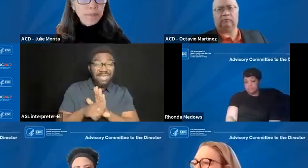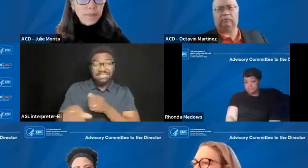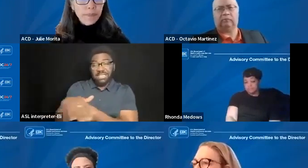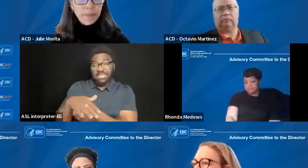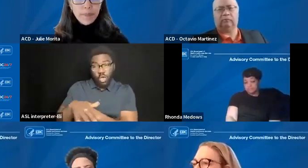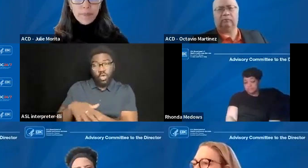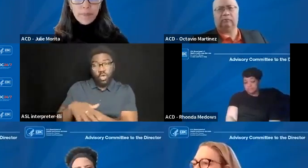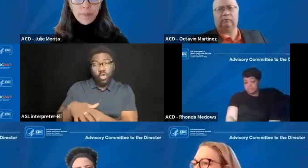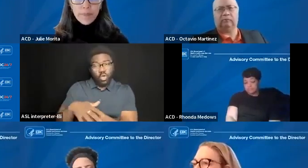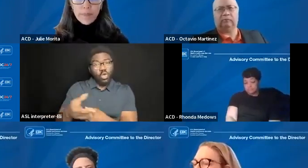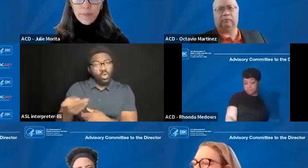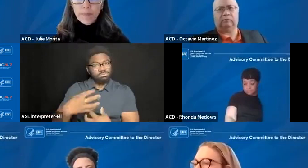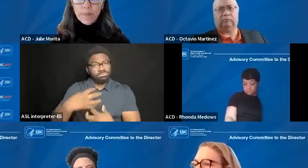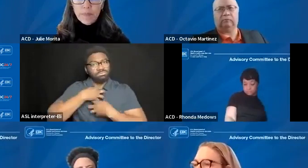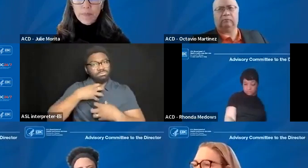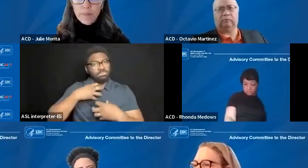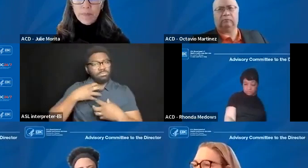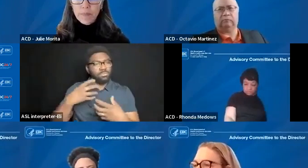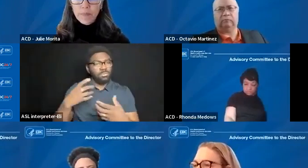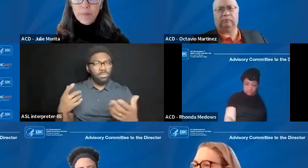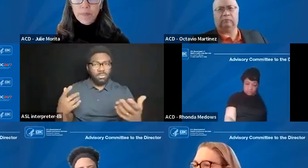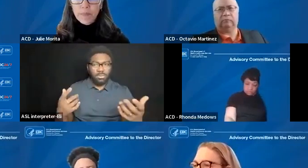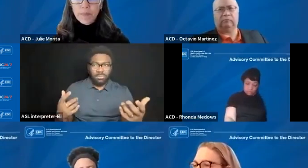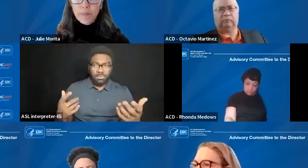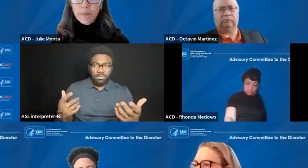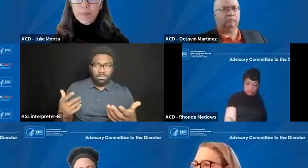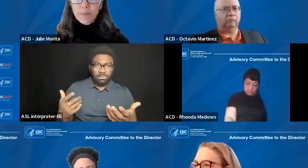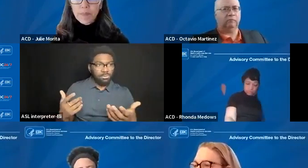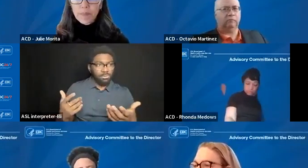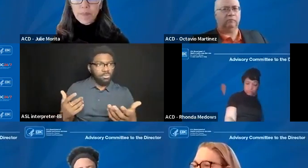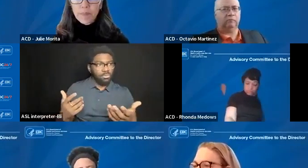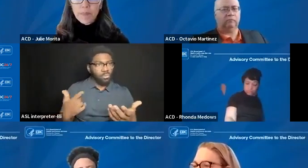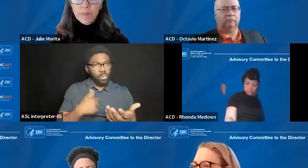investing in something not knowing their ability to sustain that long term.